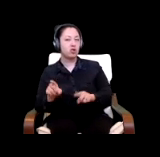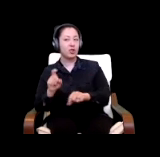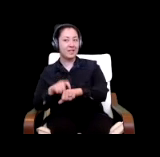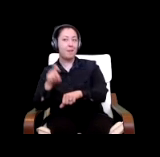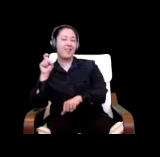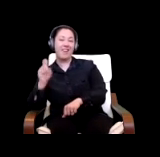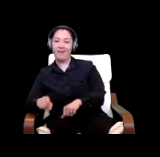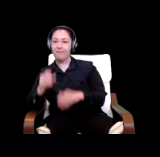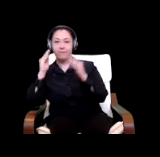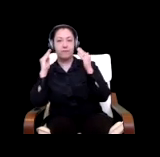to focus.